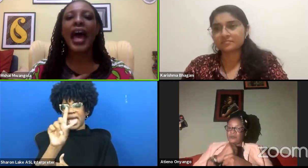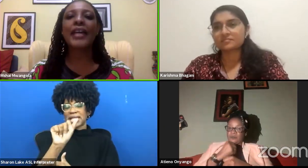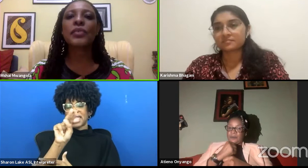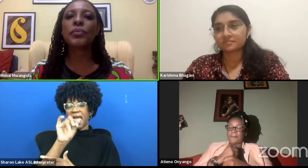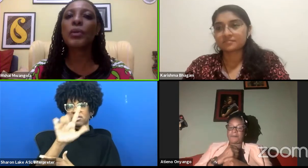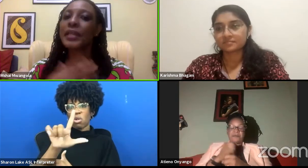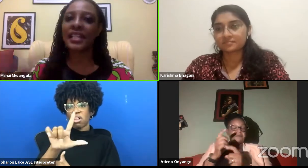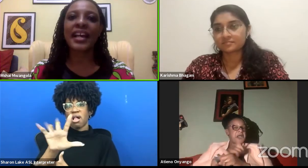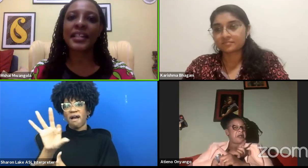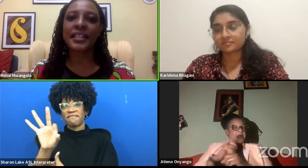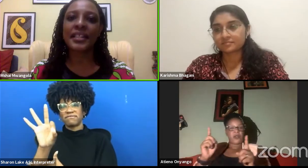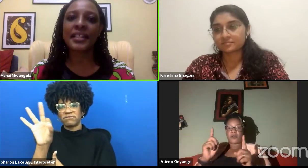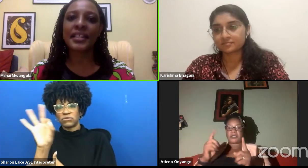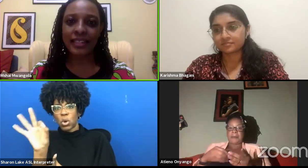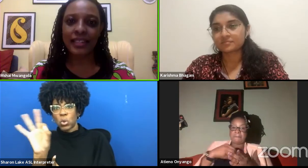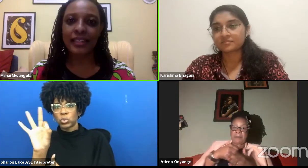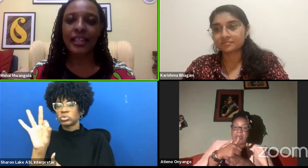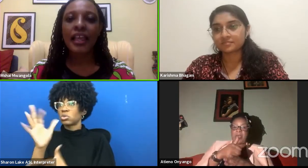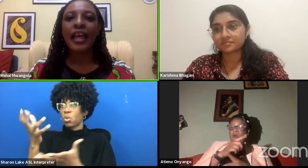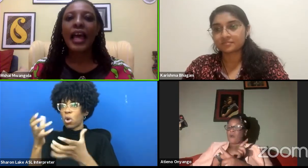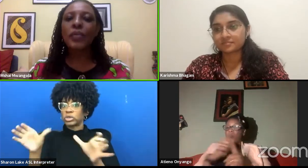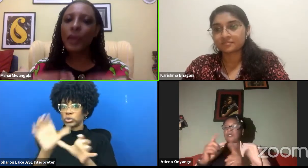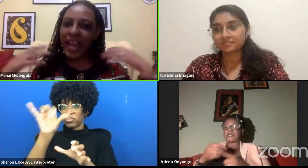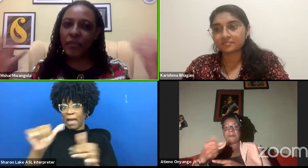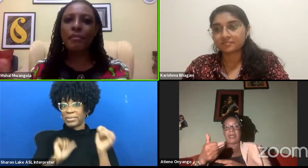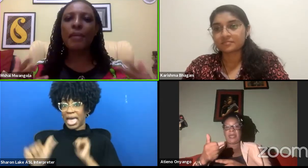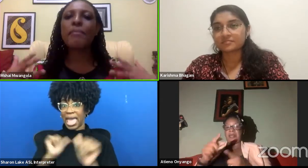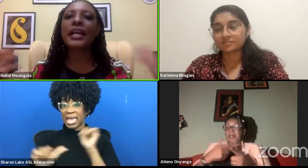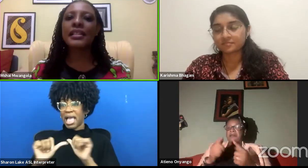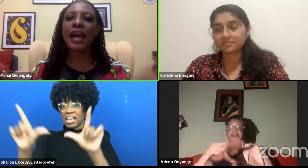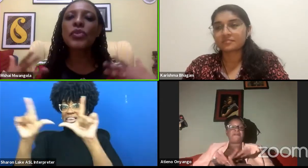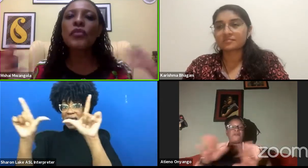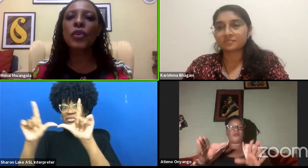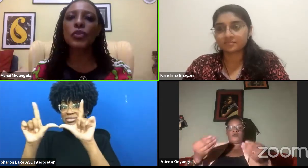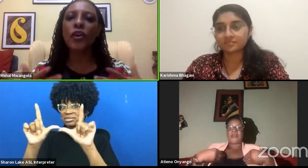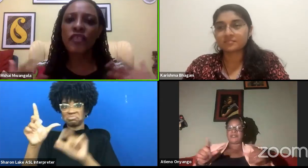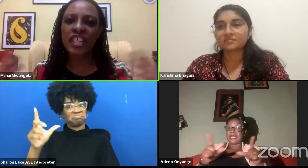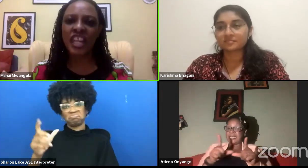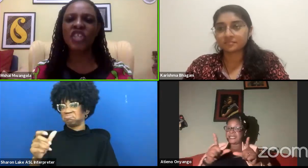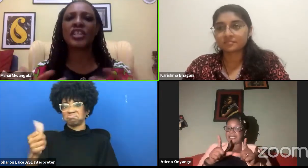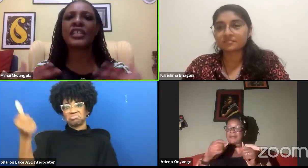And we were denied a license. And what I remember is out of those conversations,